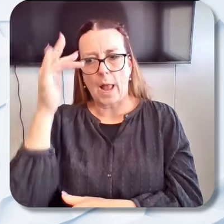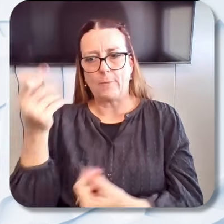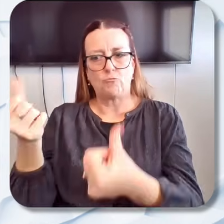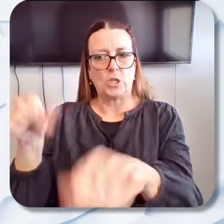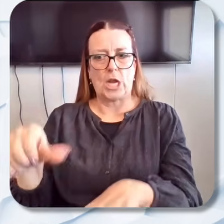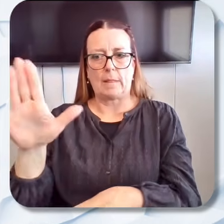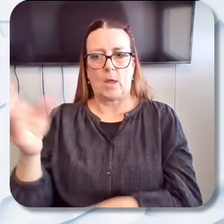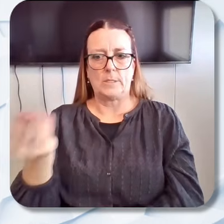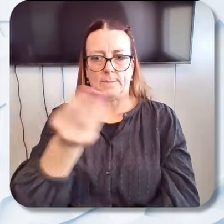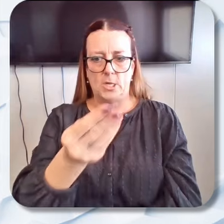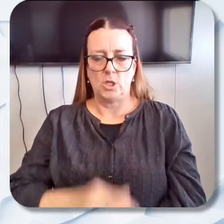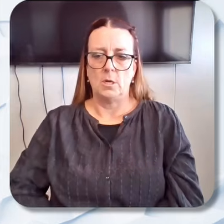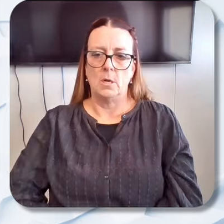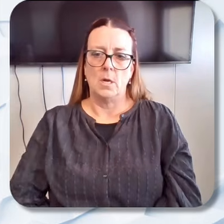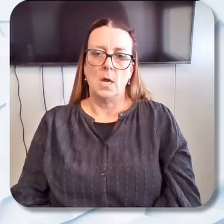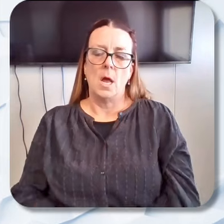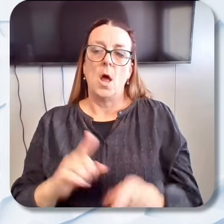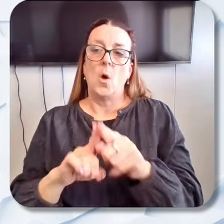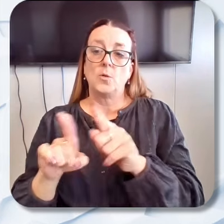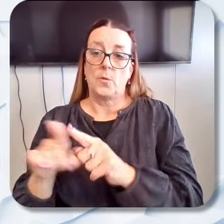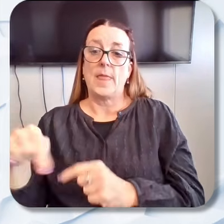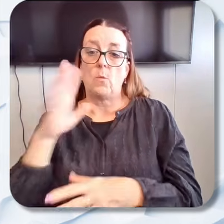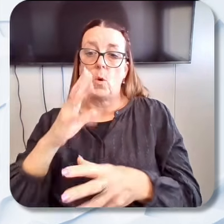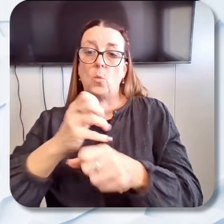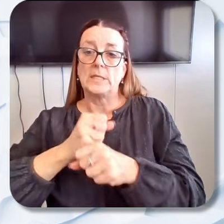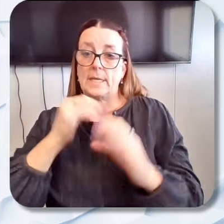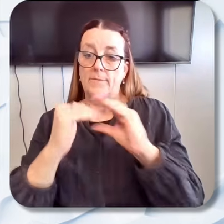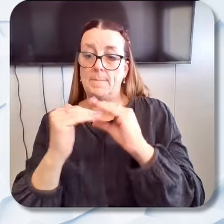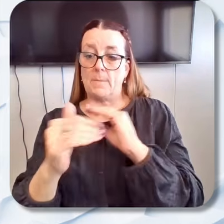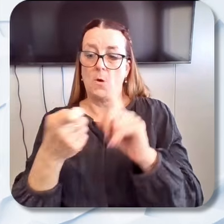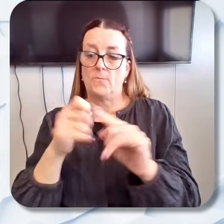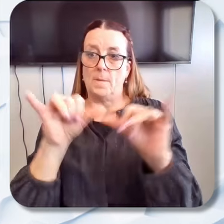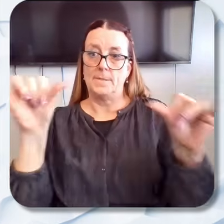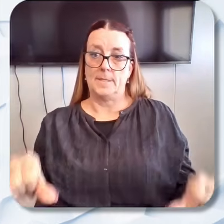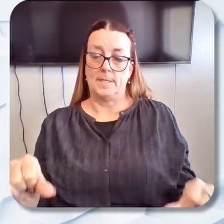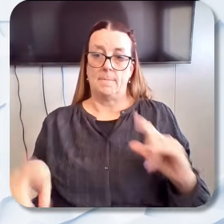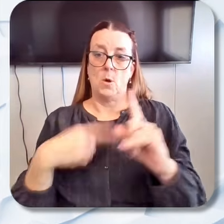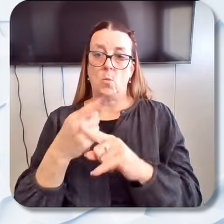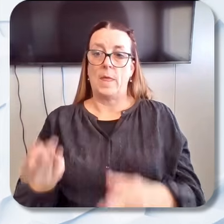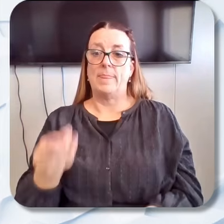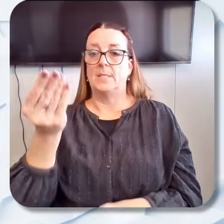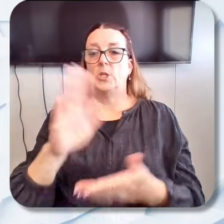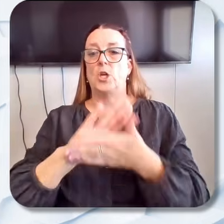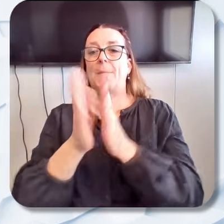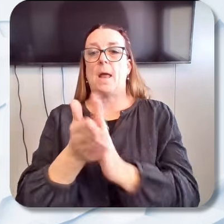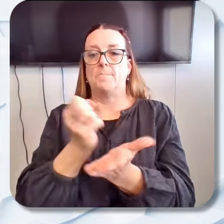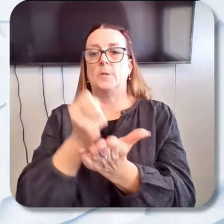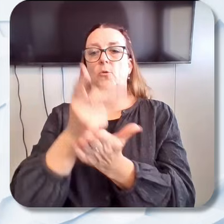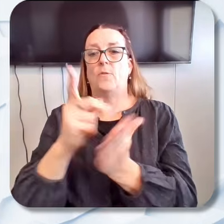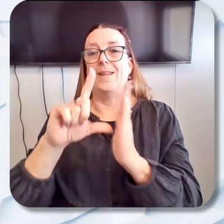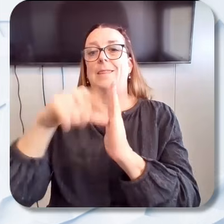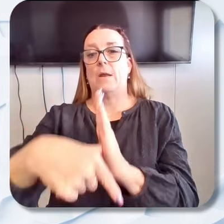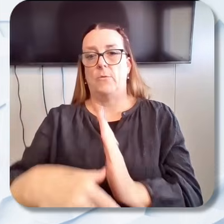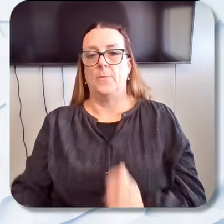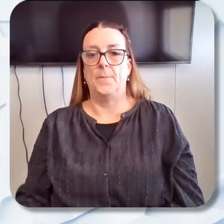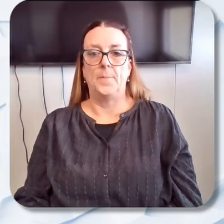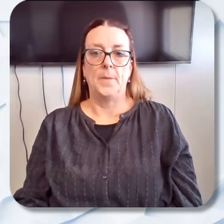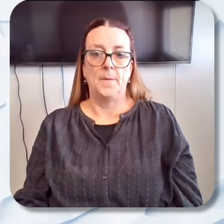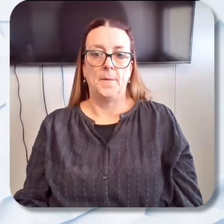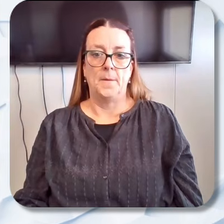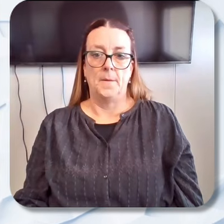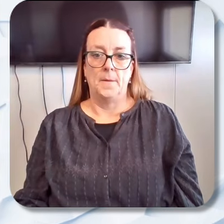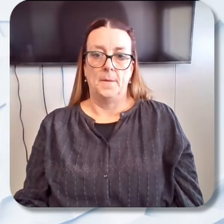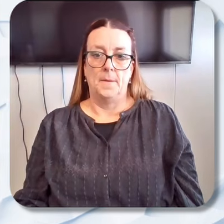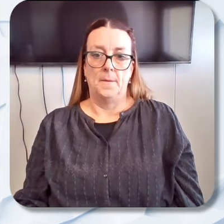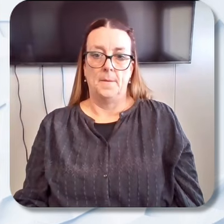and as well if they'll also receive an email from the system once the submission is approved.